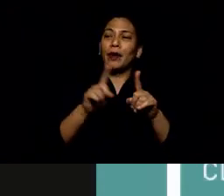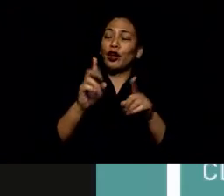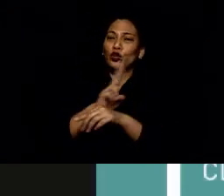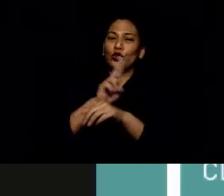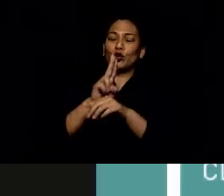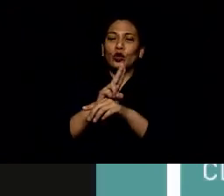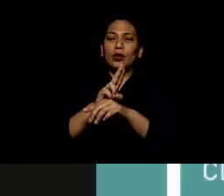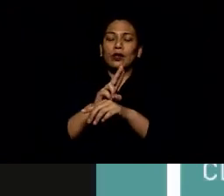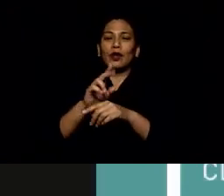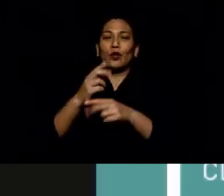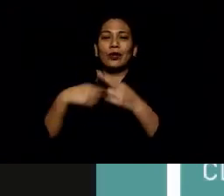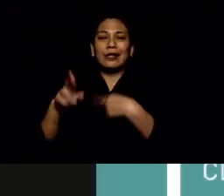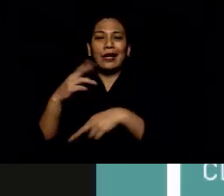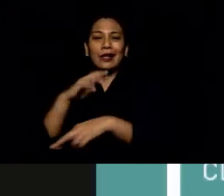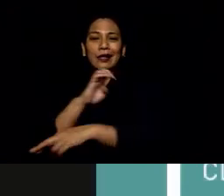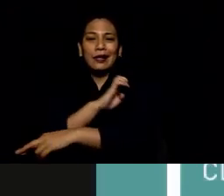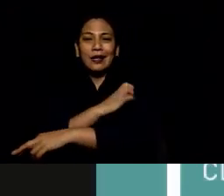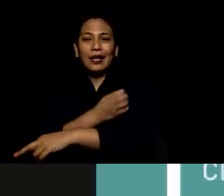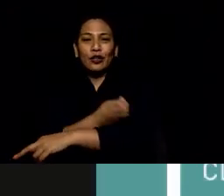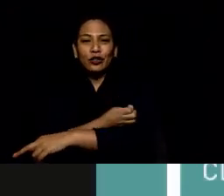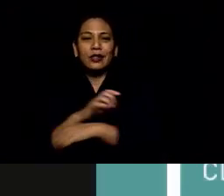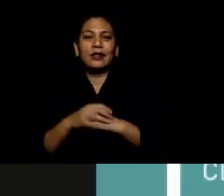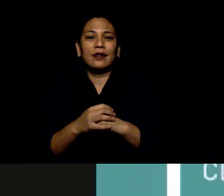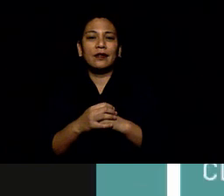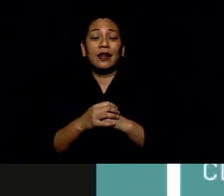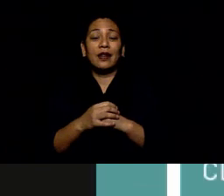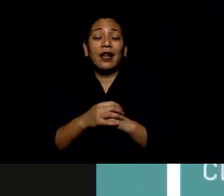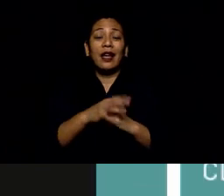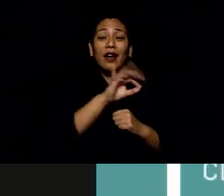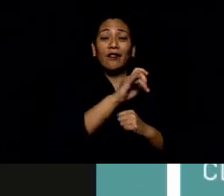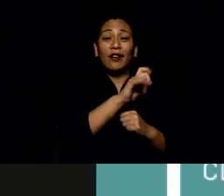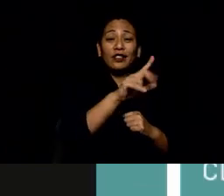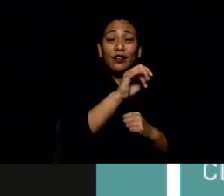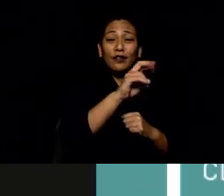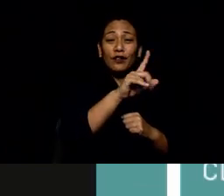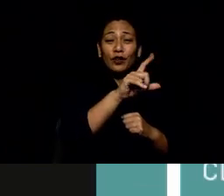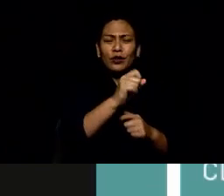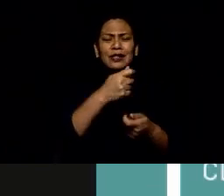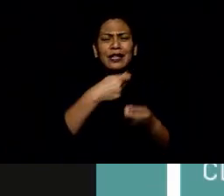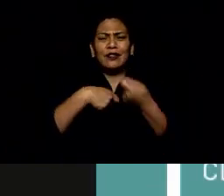is we have to swap out fossil fuels and electrify just about everything.